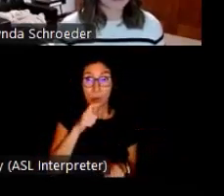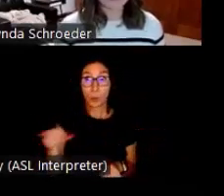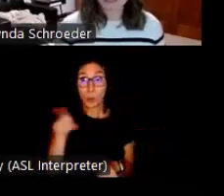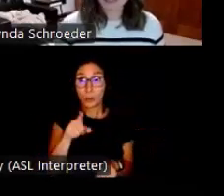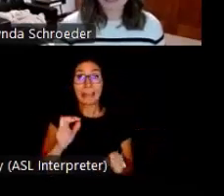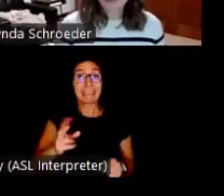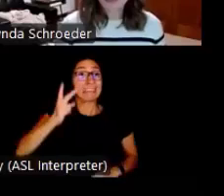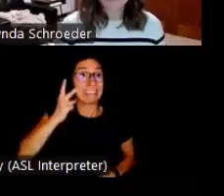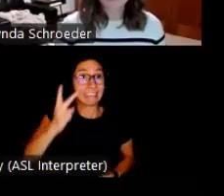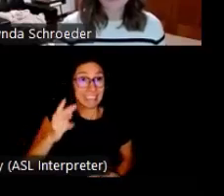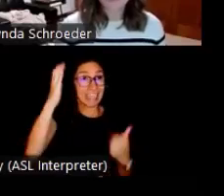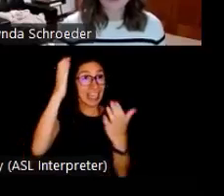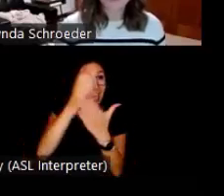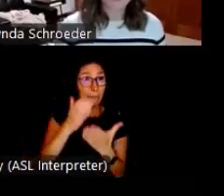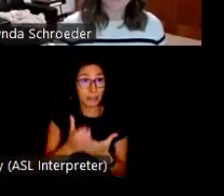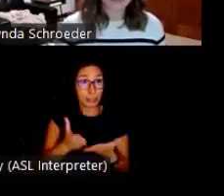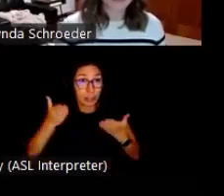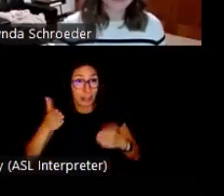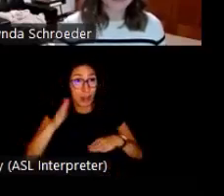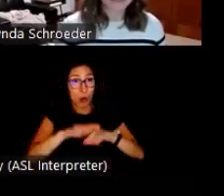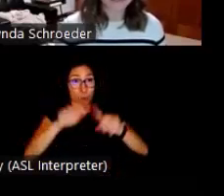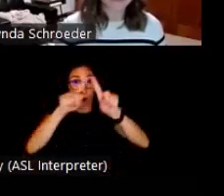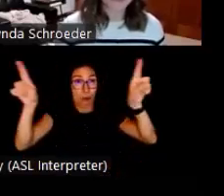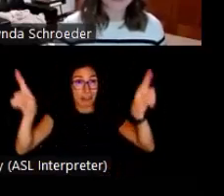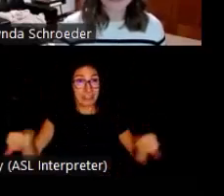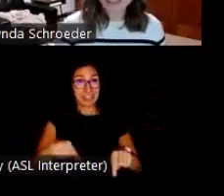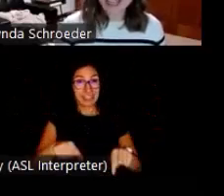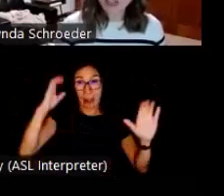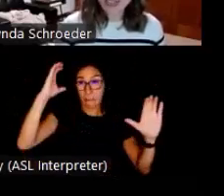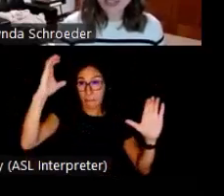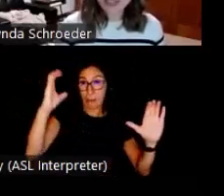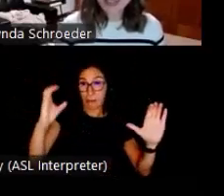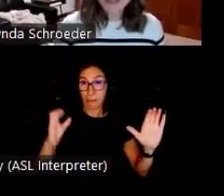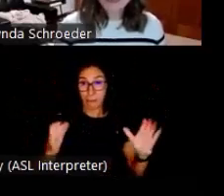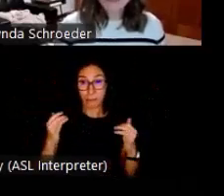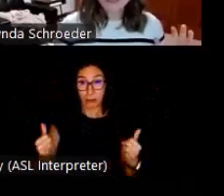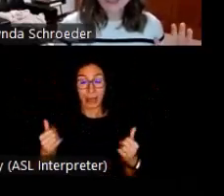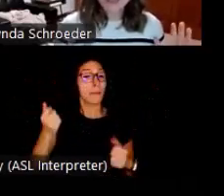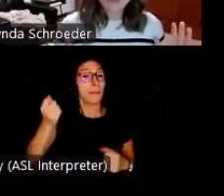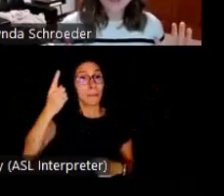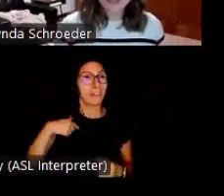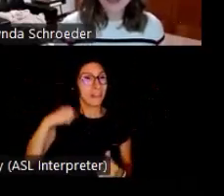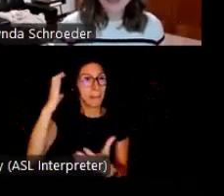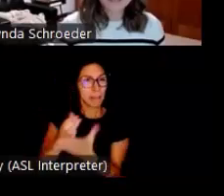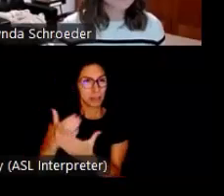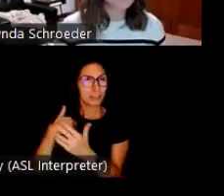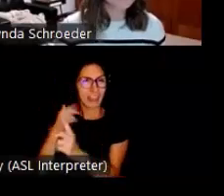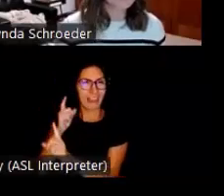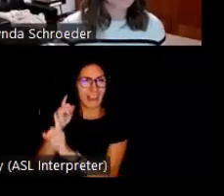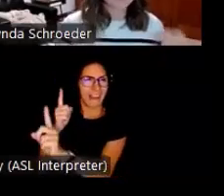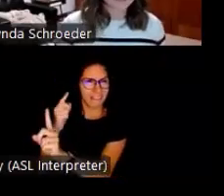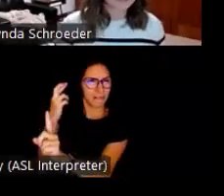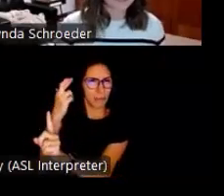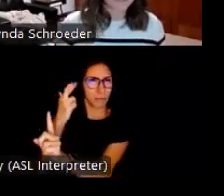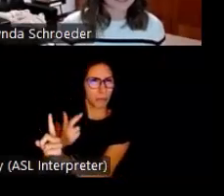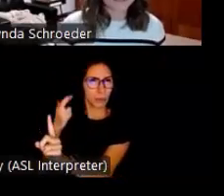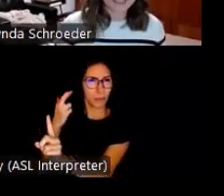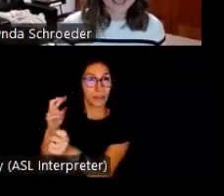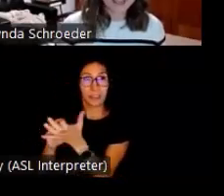today, I just want to share that the pictures are selected with intention. They do not supplant anything I am saying.